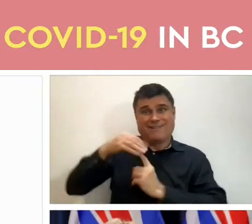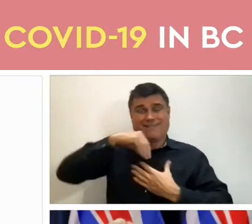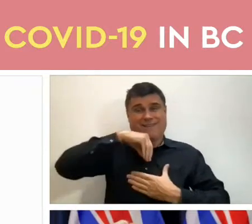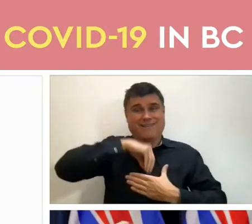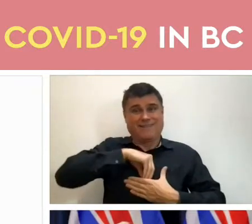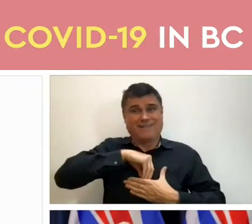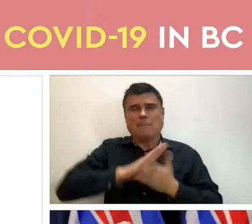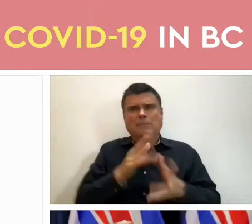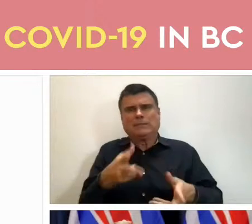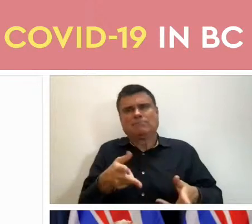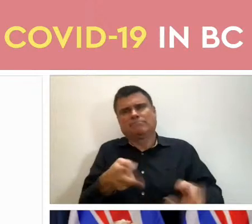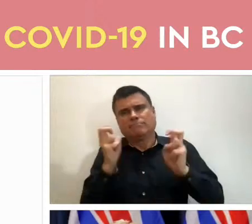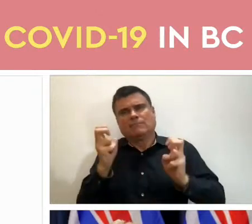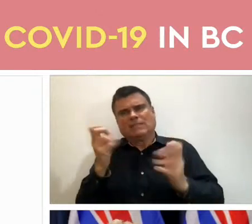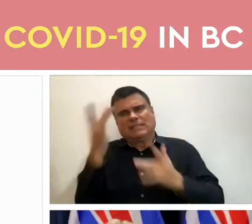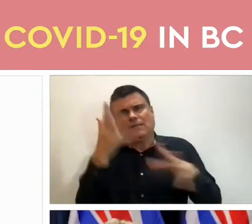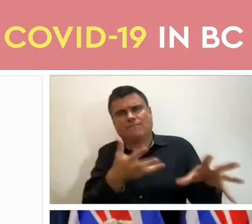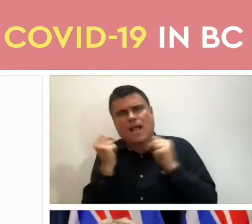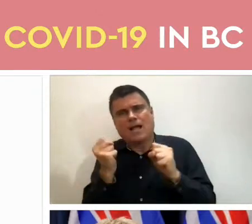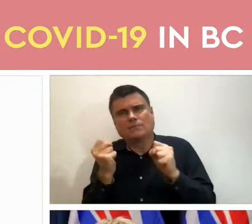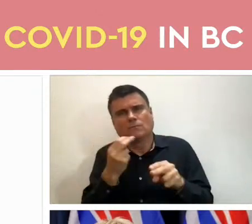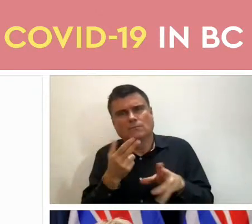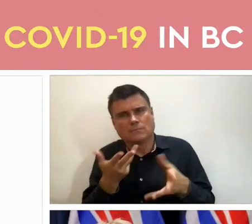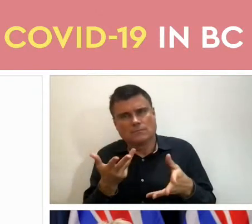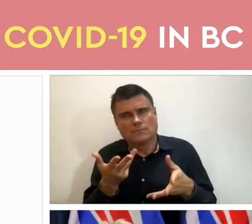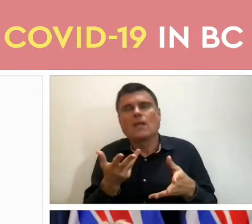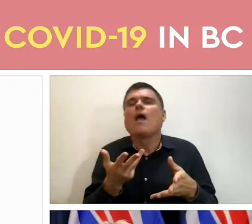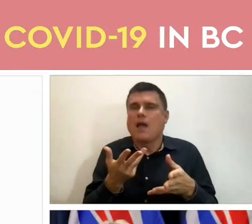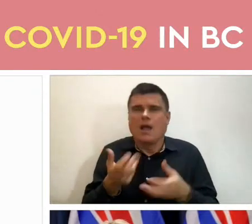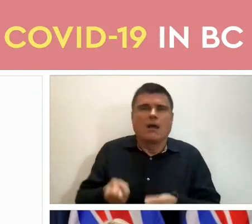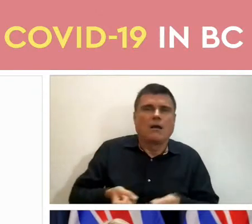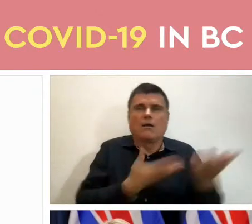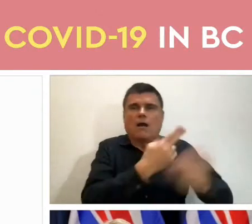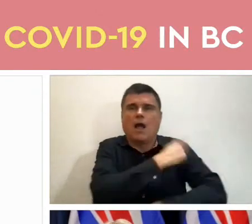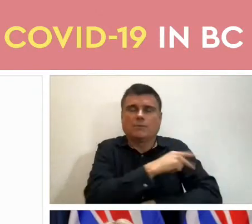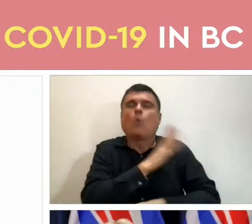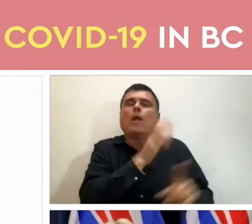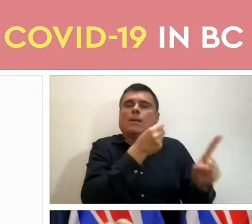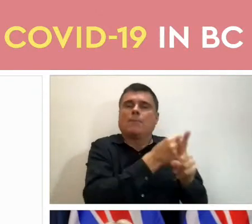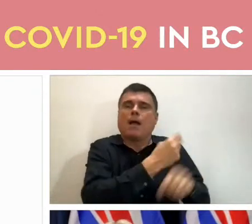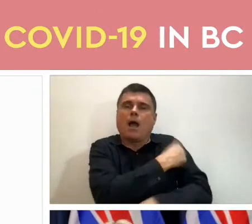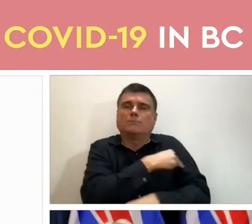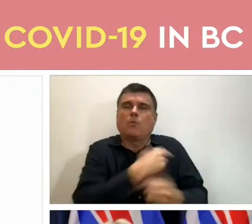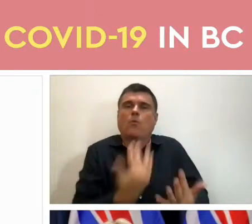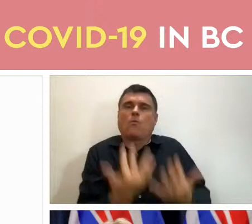As well, we are seeing increased